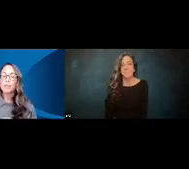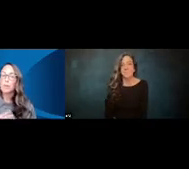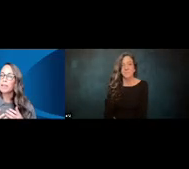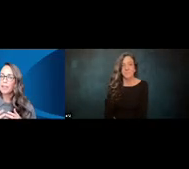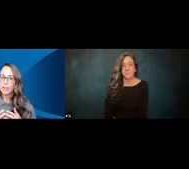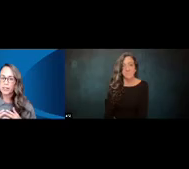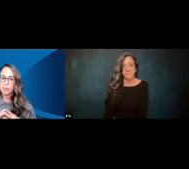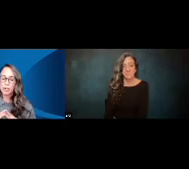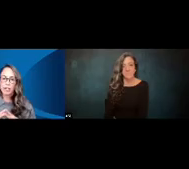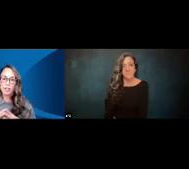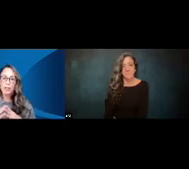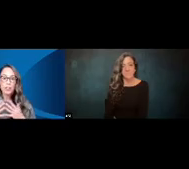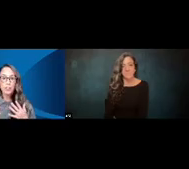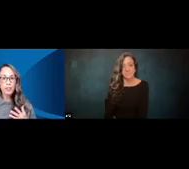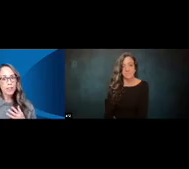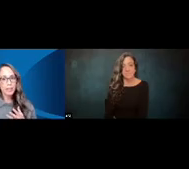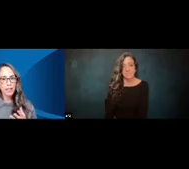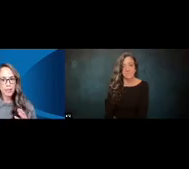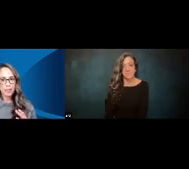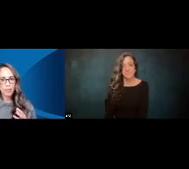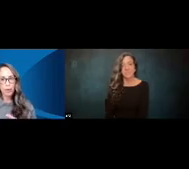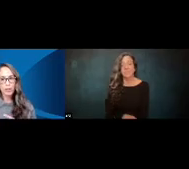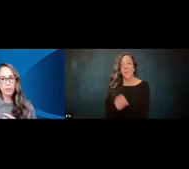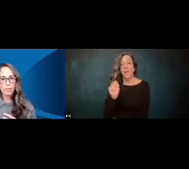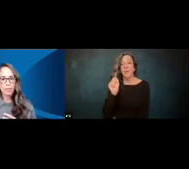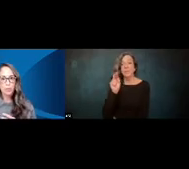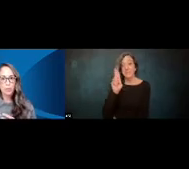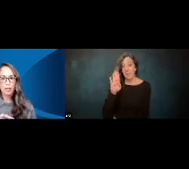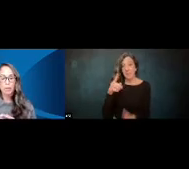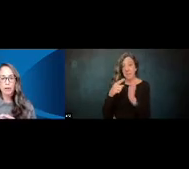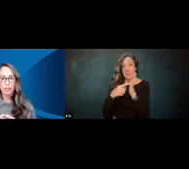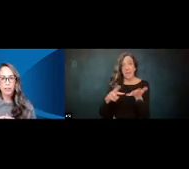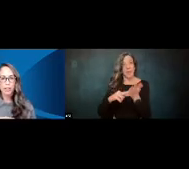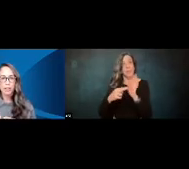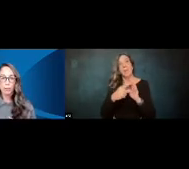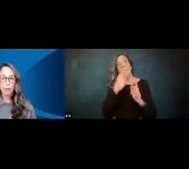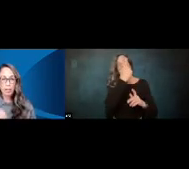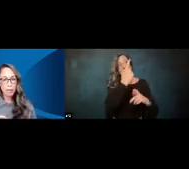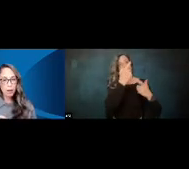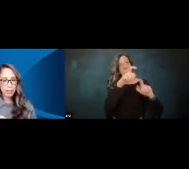So sub indicators break a larger indicator into smaller pieces so we can better understand where